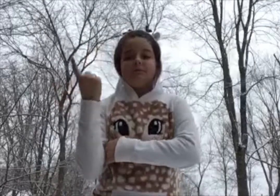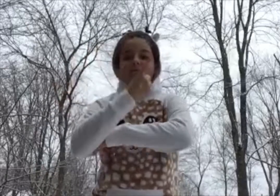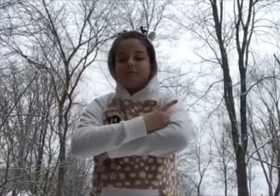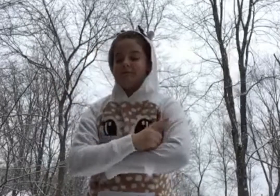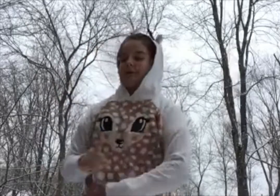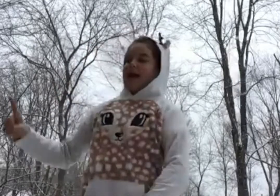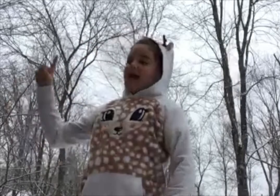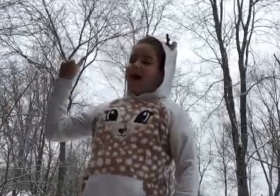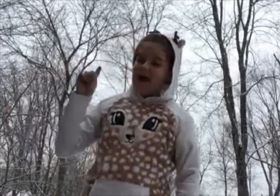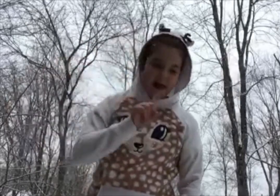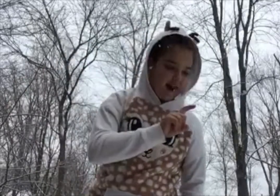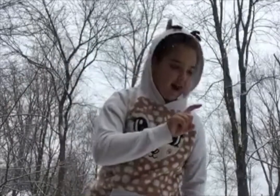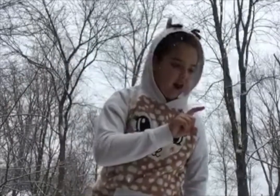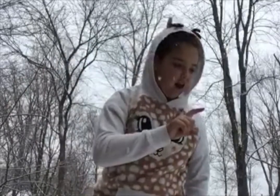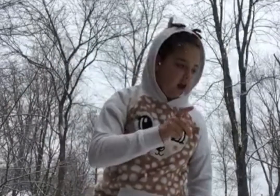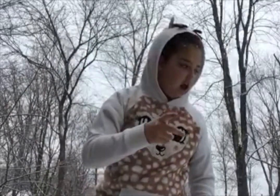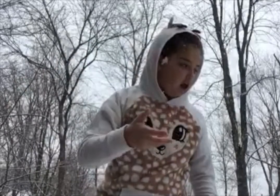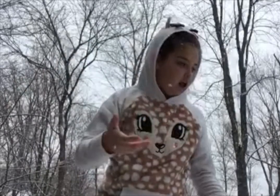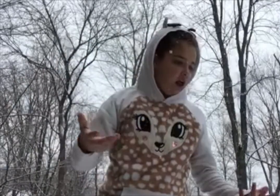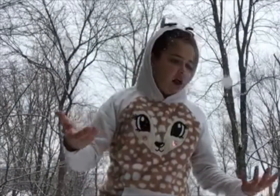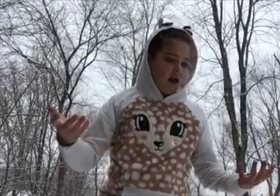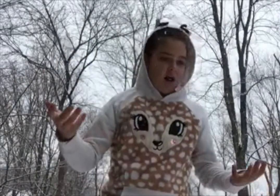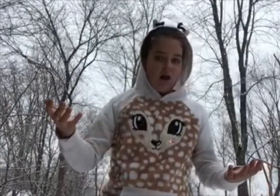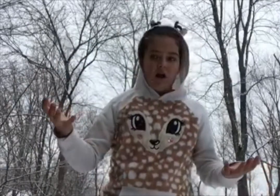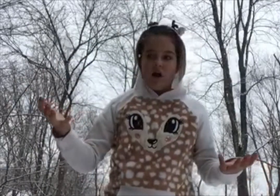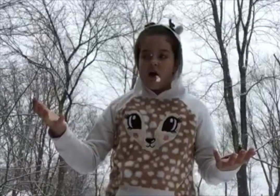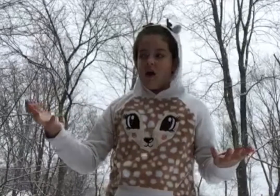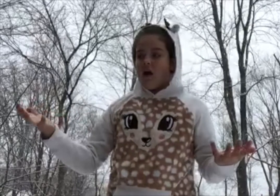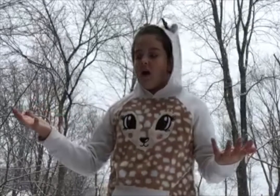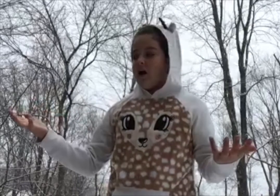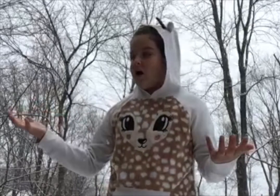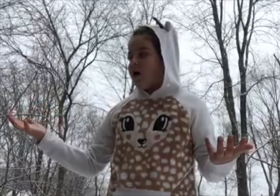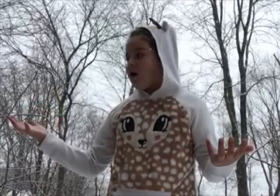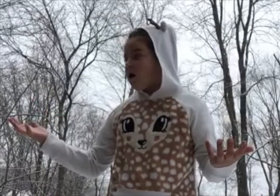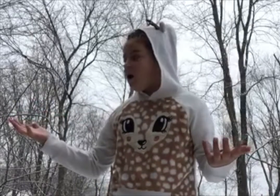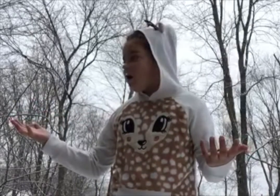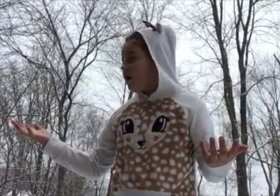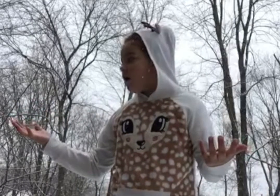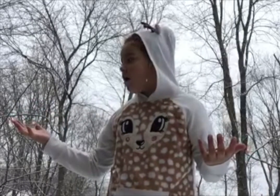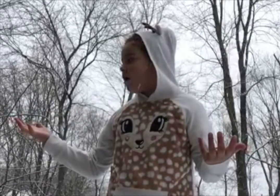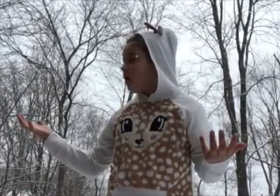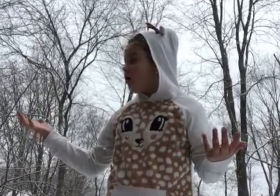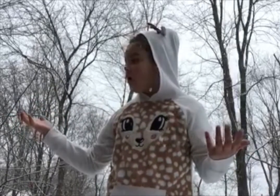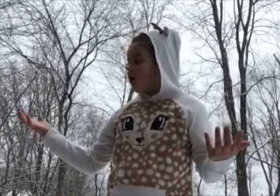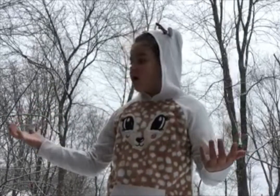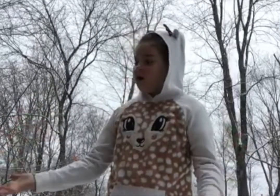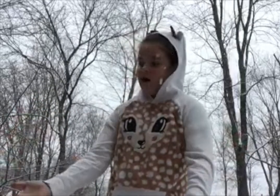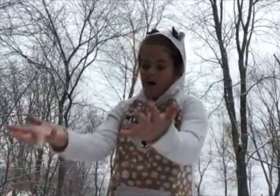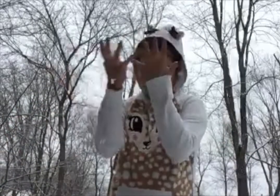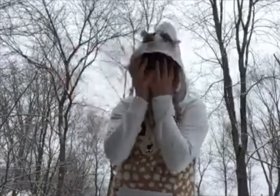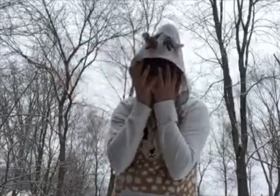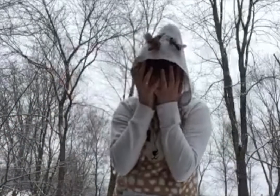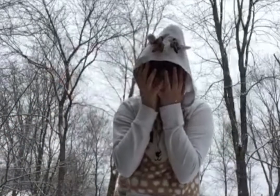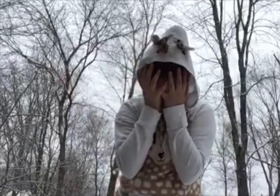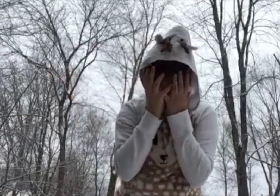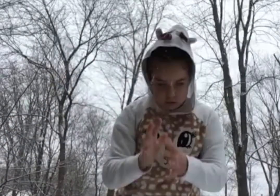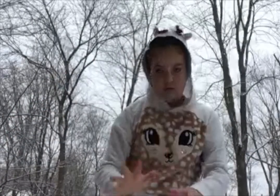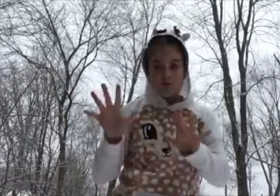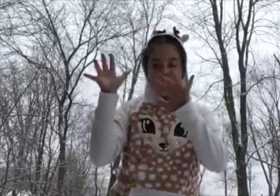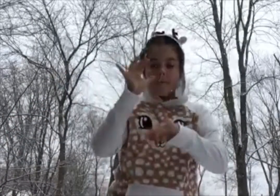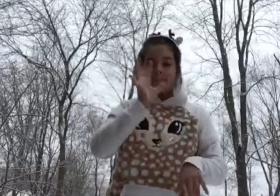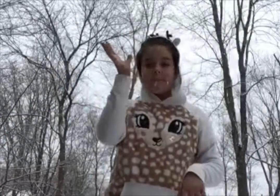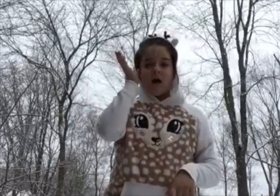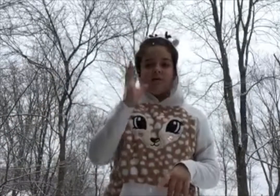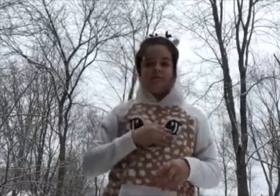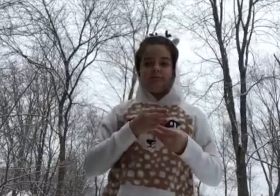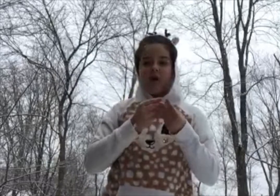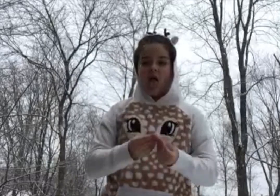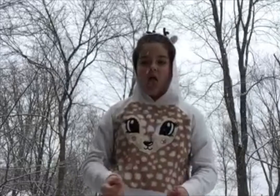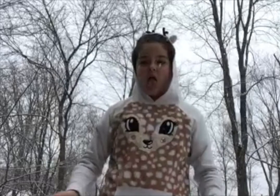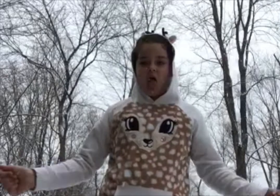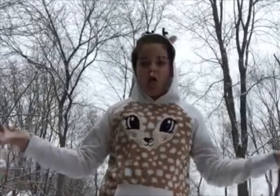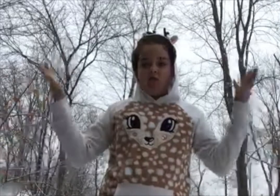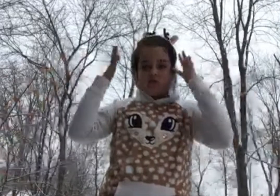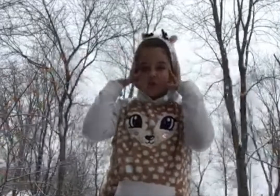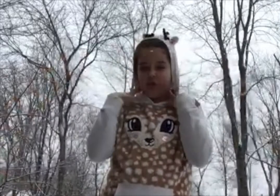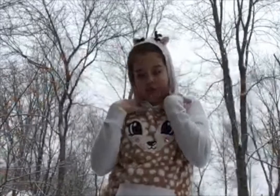the next day when i come back i'm shocked to find the snowman gone the snowman melted